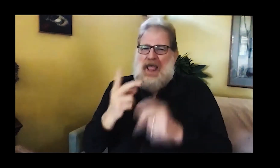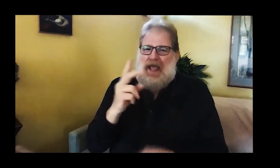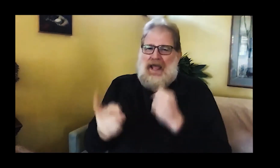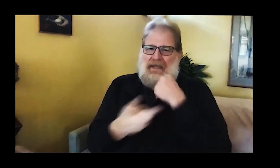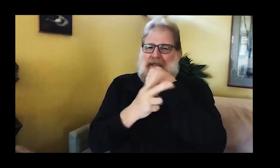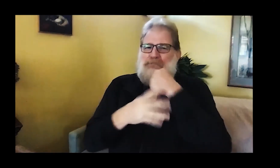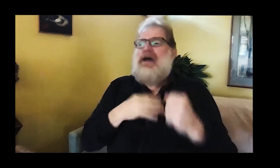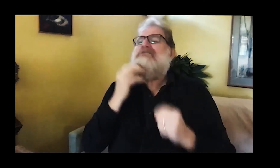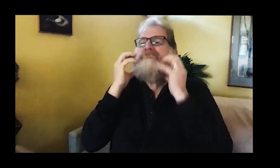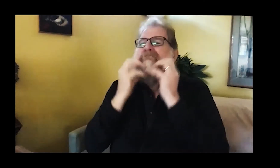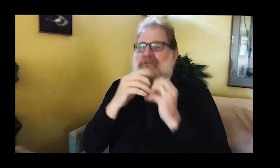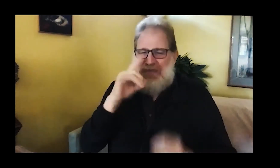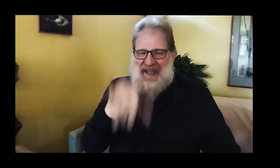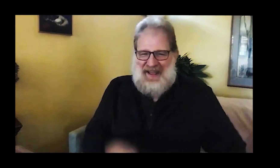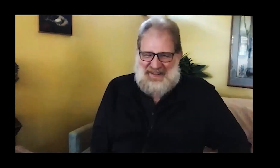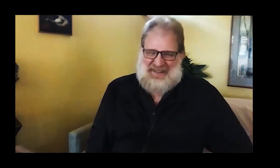I mean, I couldn't- I would be able to keep my beard for that role.